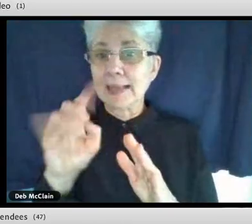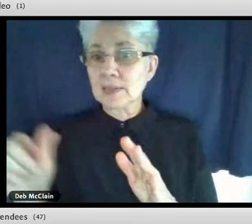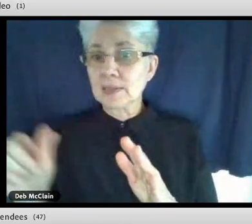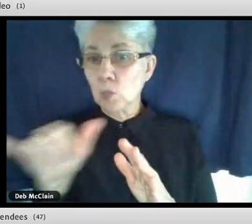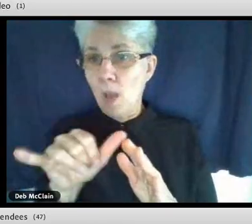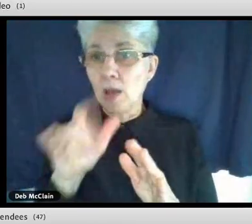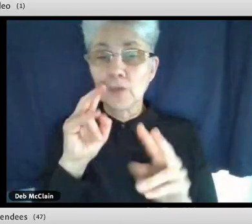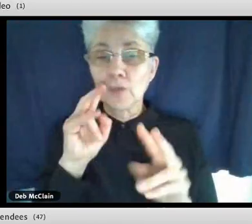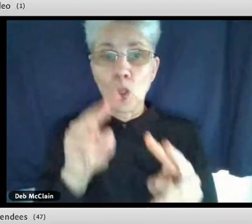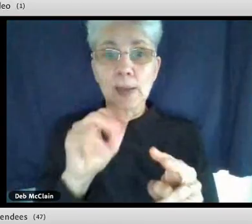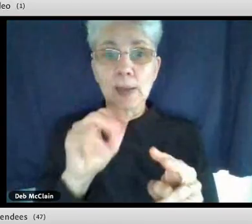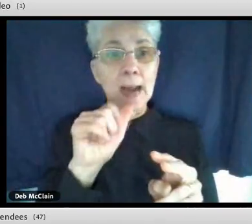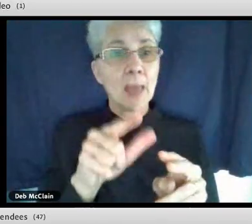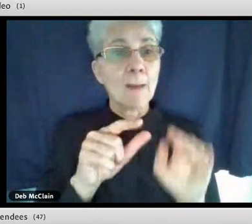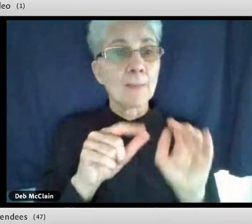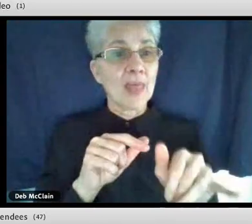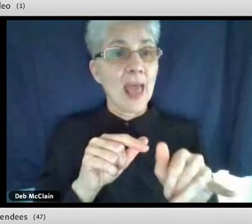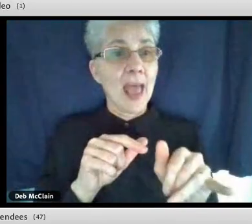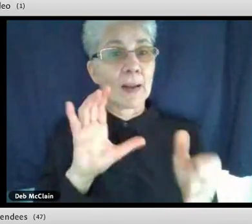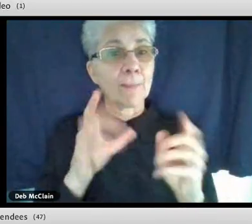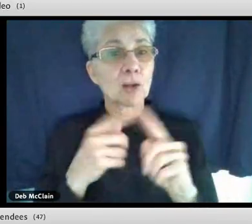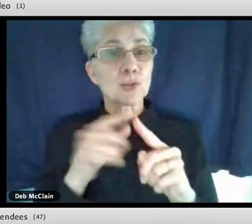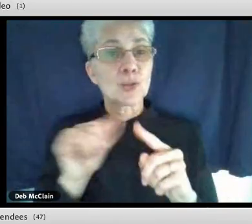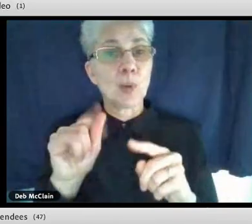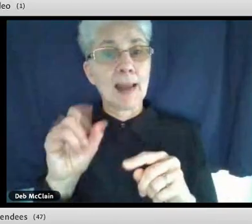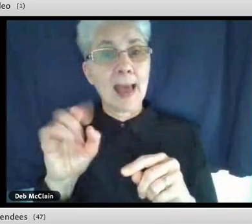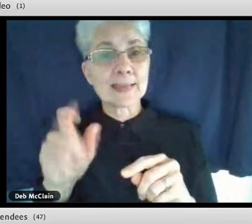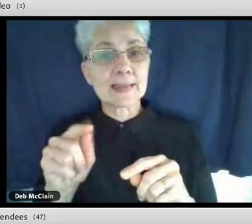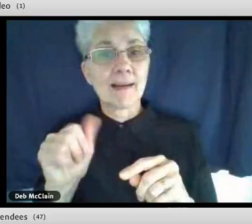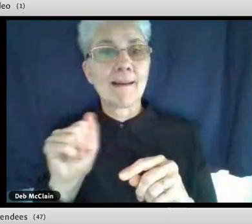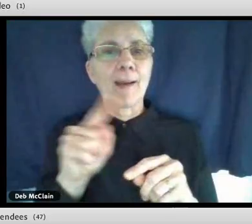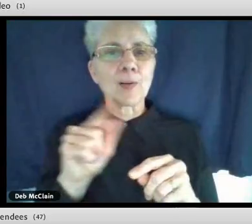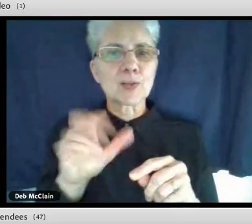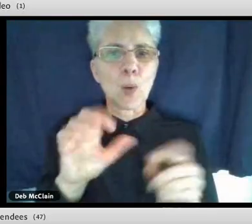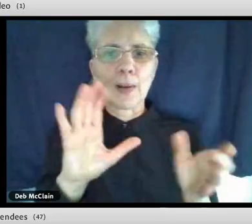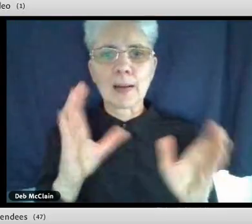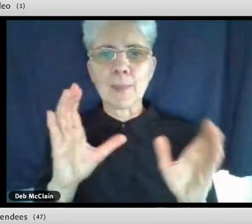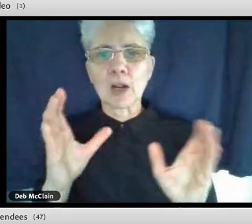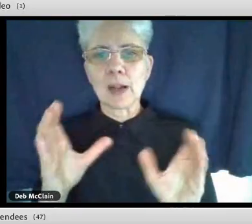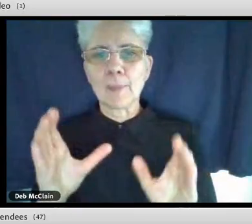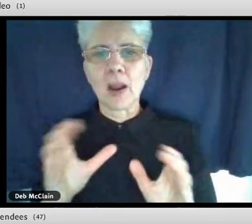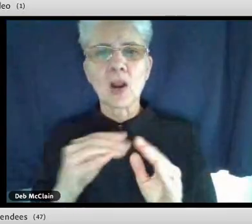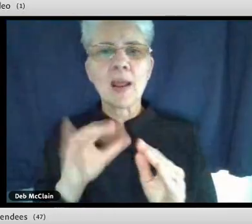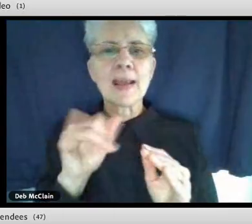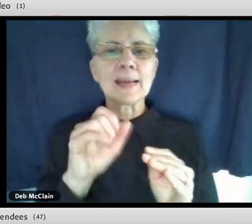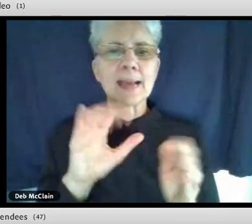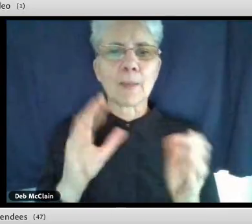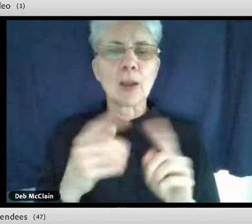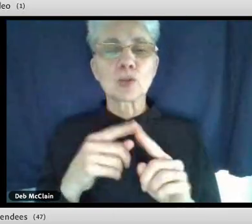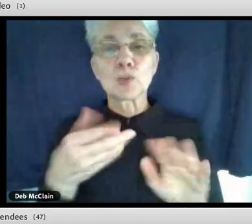So if you look here, you can see Alabama compared to Alaska, compared to Arizona, cases versus deaths,